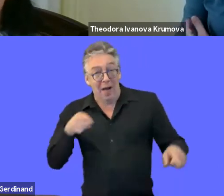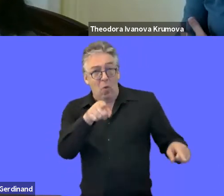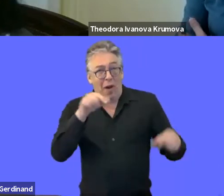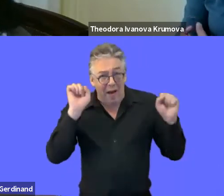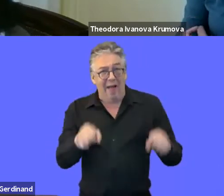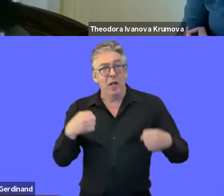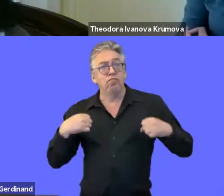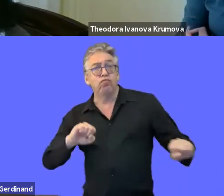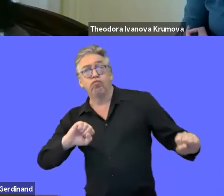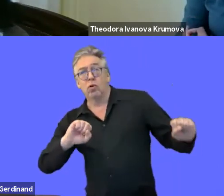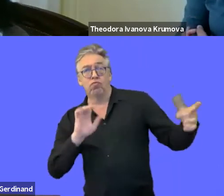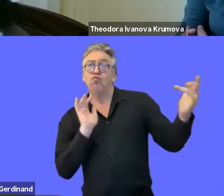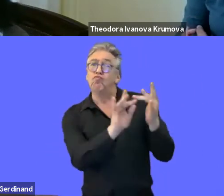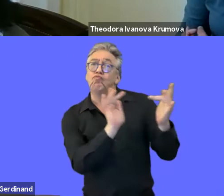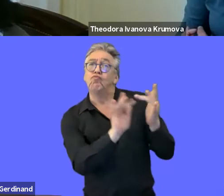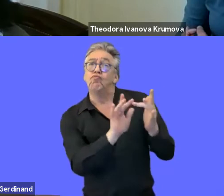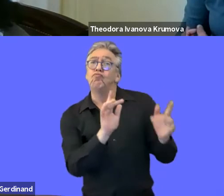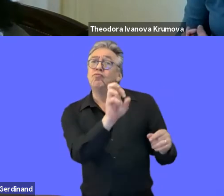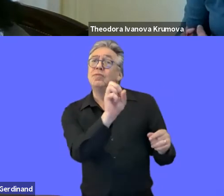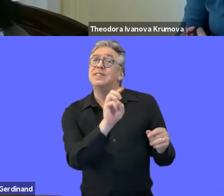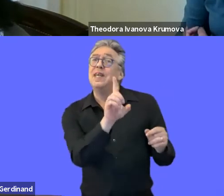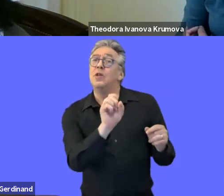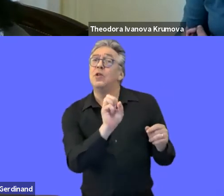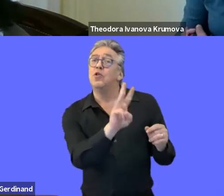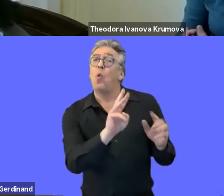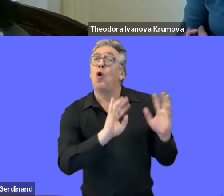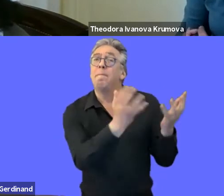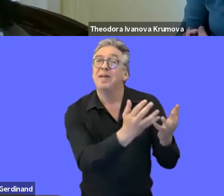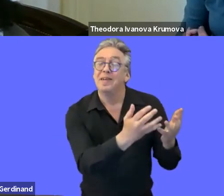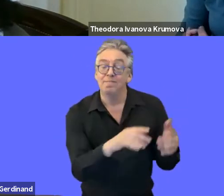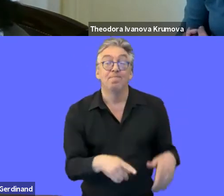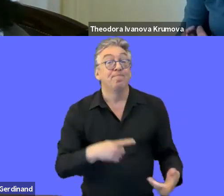that there are some countries in gray and those countries,